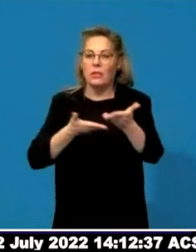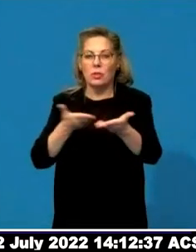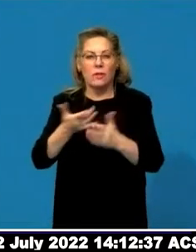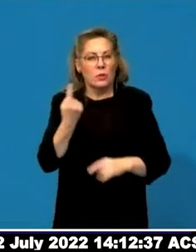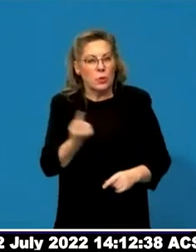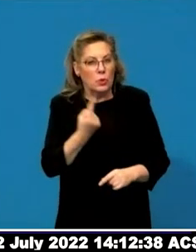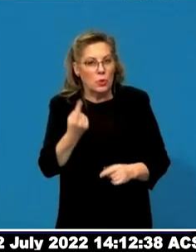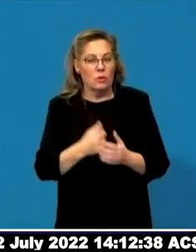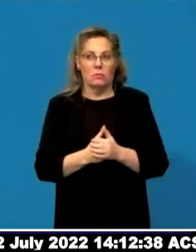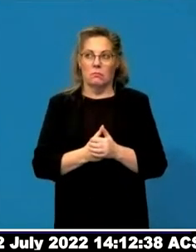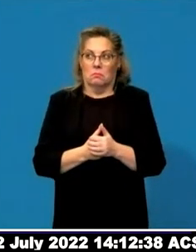NPY.